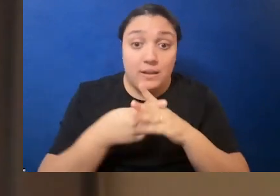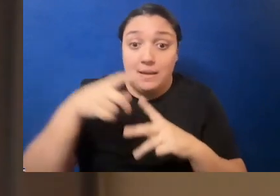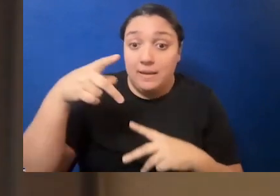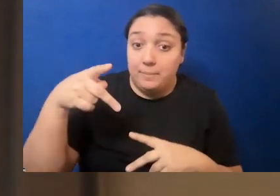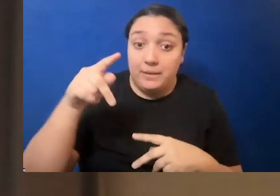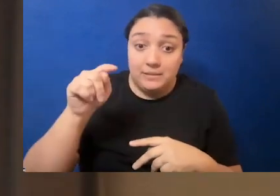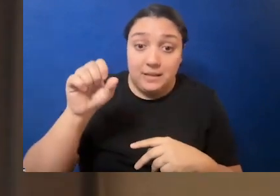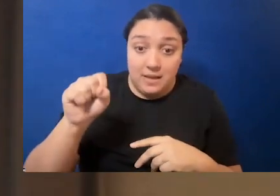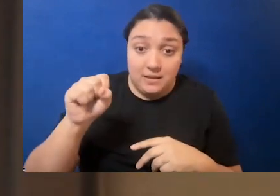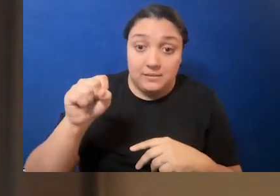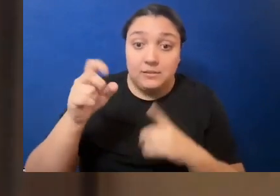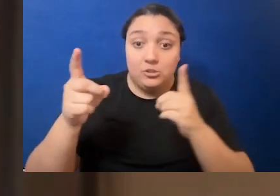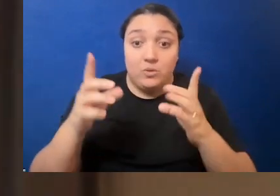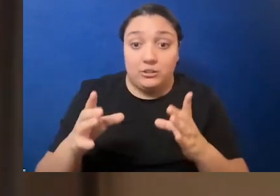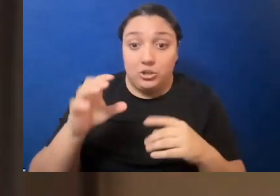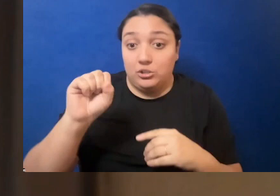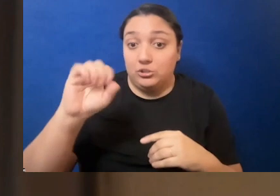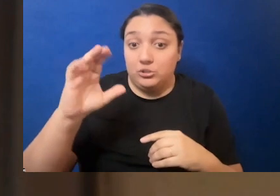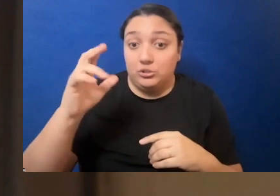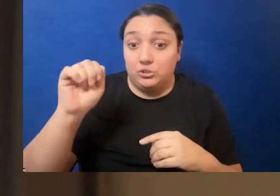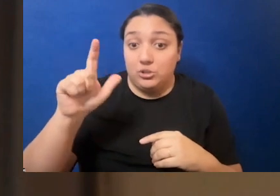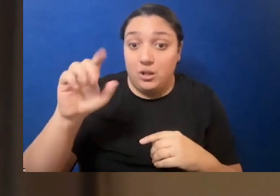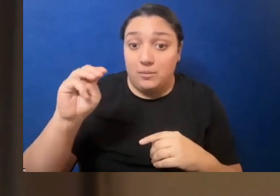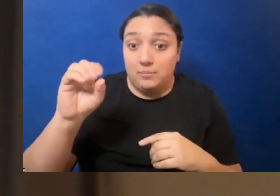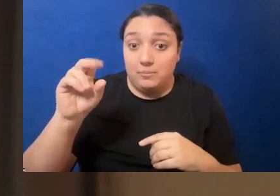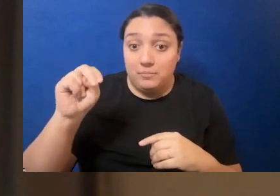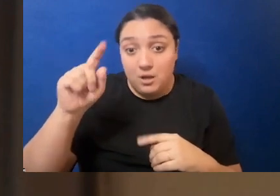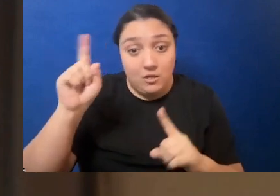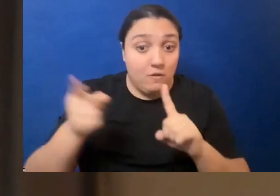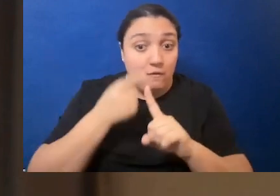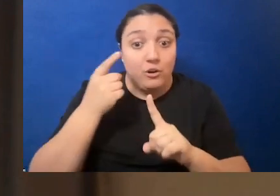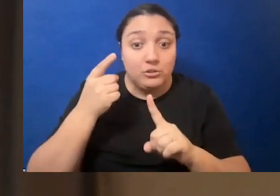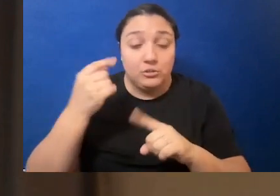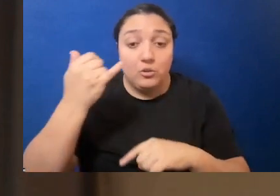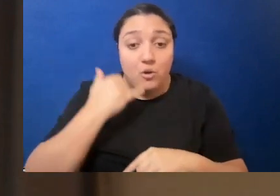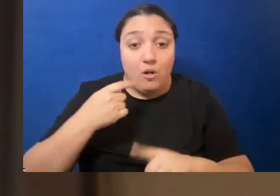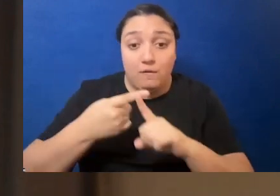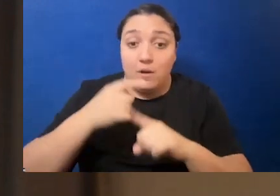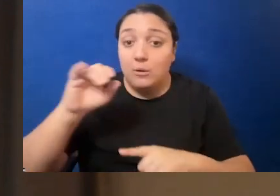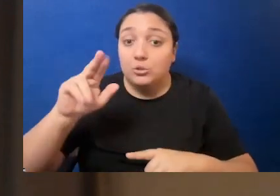FIRST STARTED AS THE DIRECTOR AT